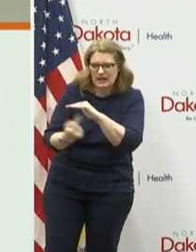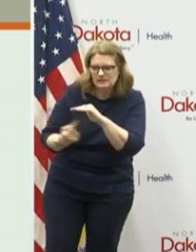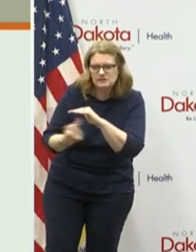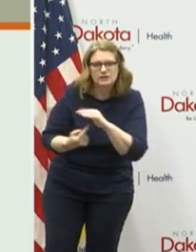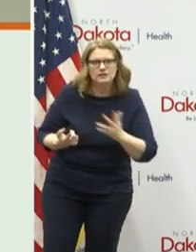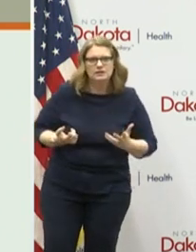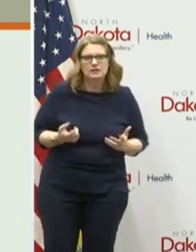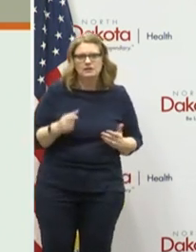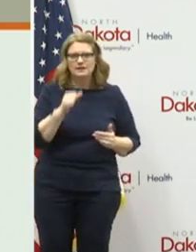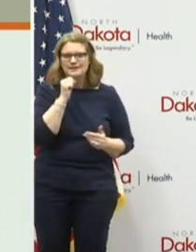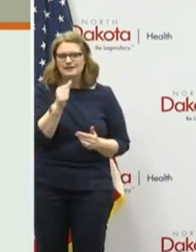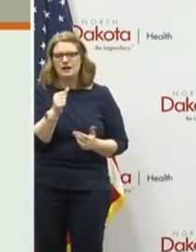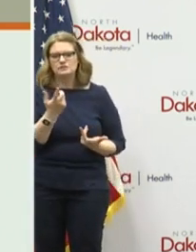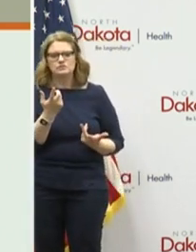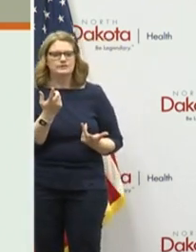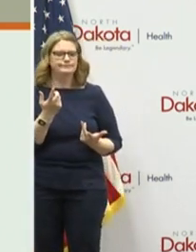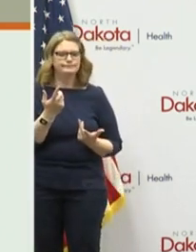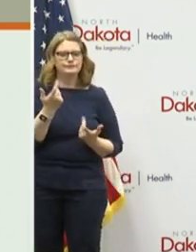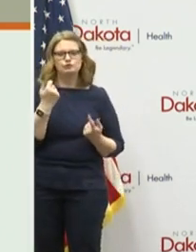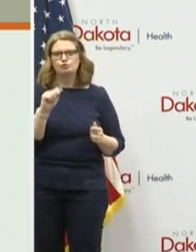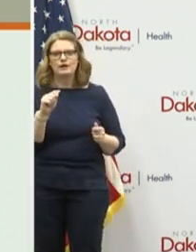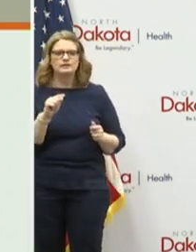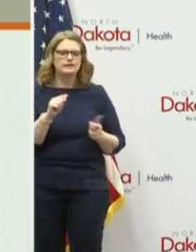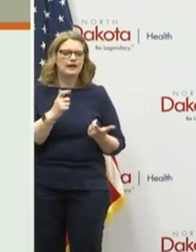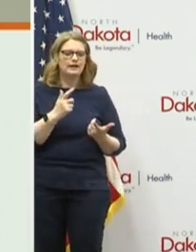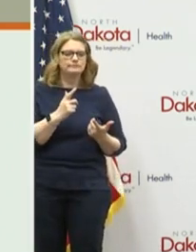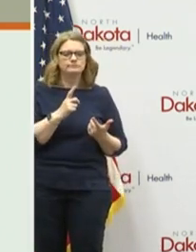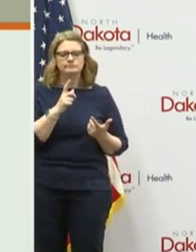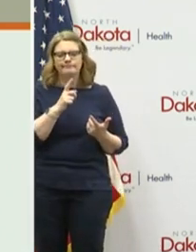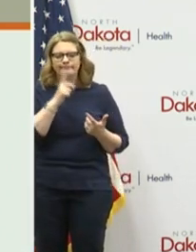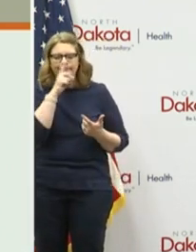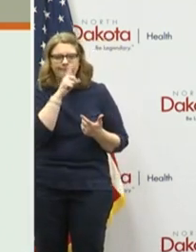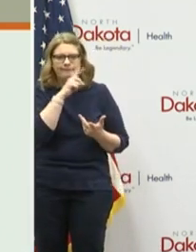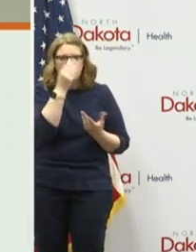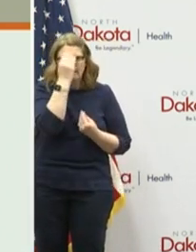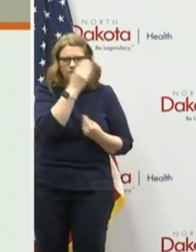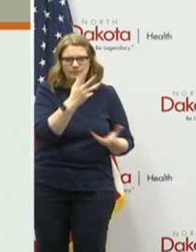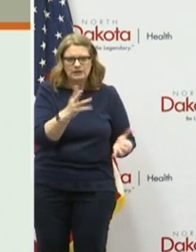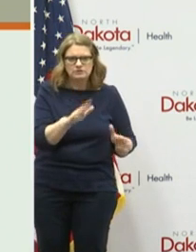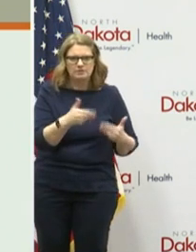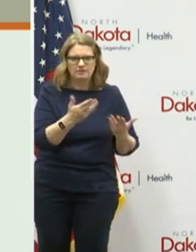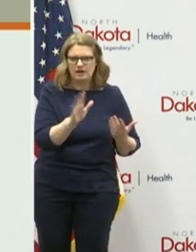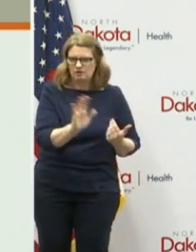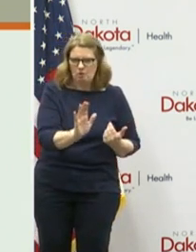CAPABILITY THAT WE'RE A STATE THAT'S TRYING TO FIND POSITIVE CASE AND ISOLATE THEM.